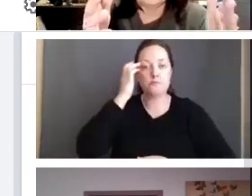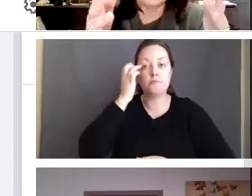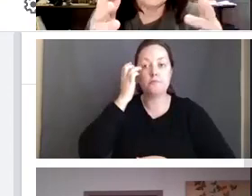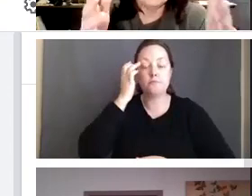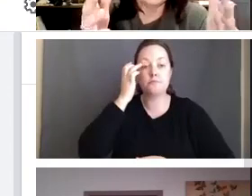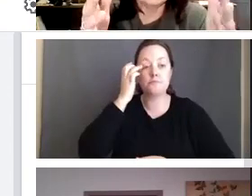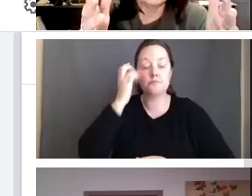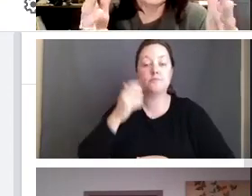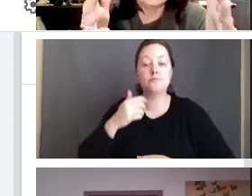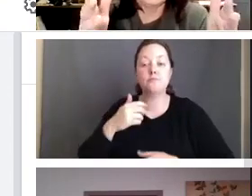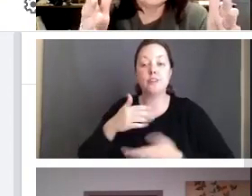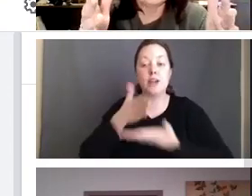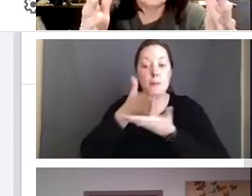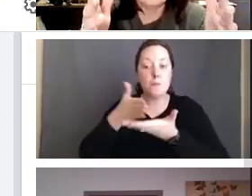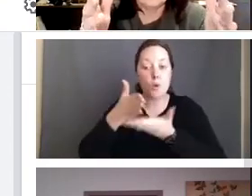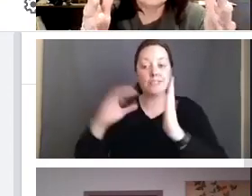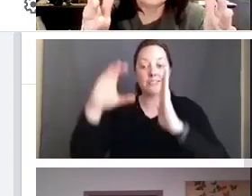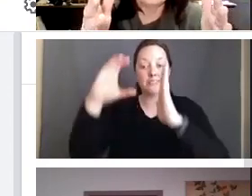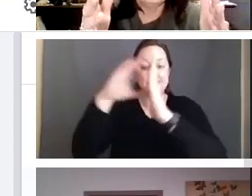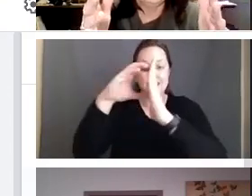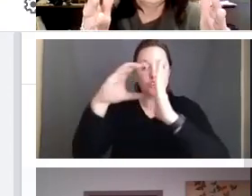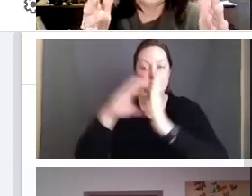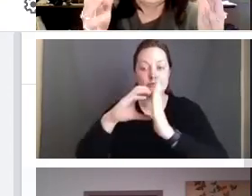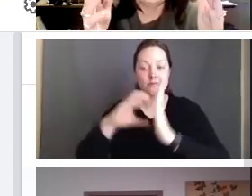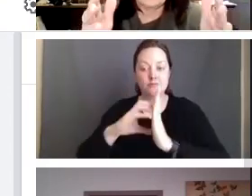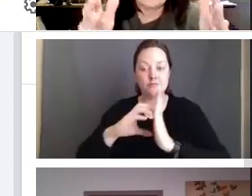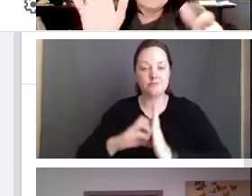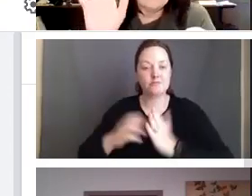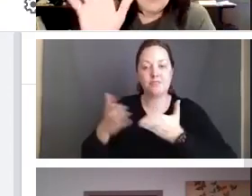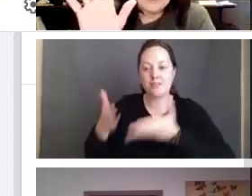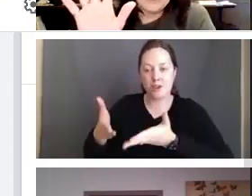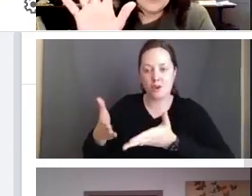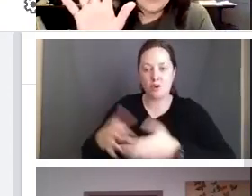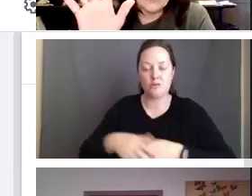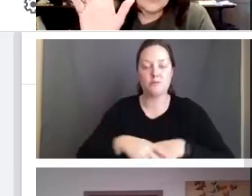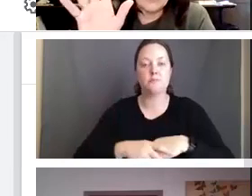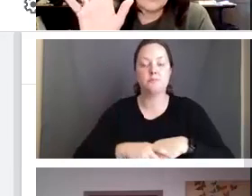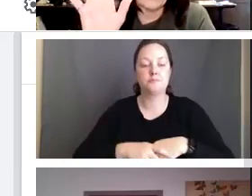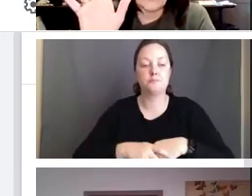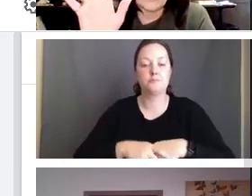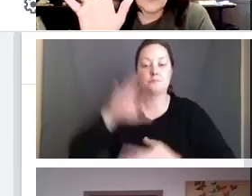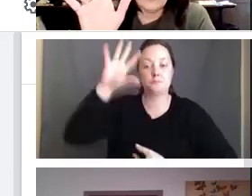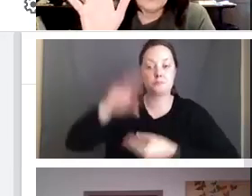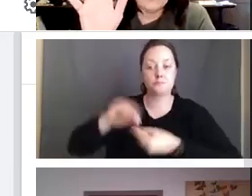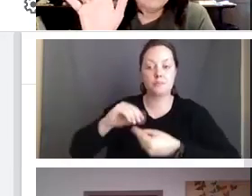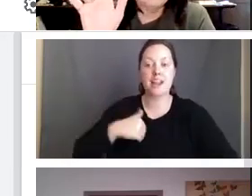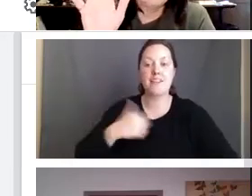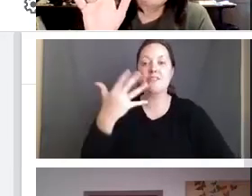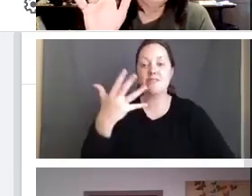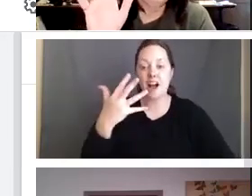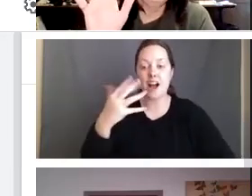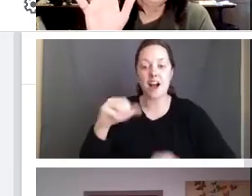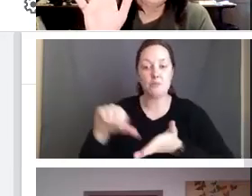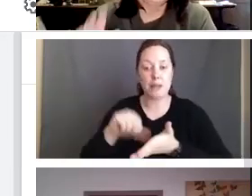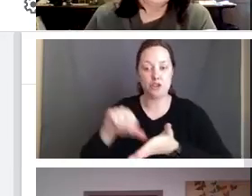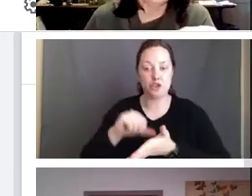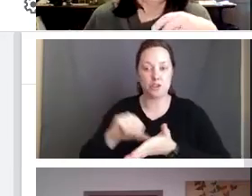And it just added a collapsible group off to the left, did you see that?